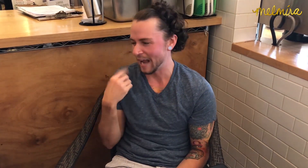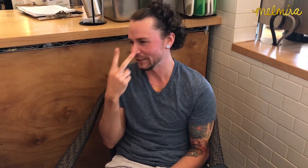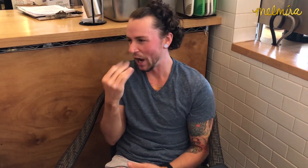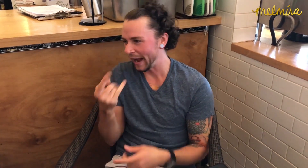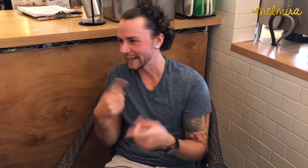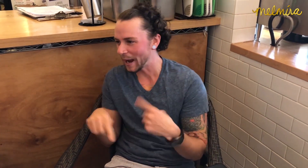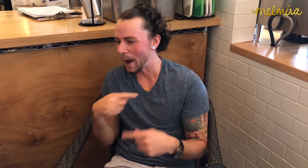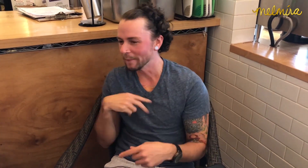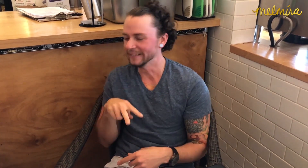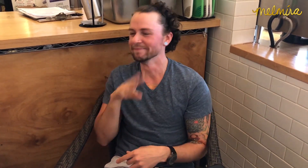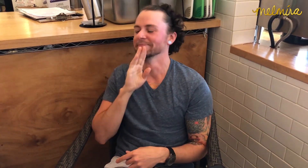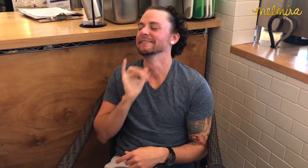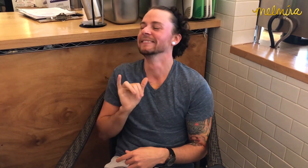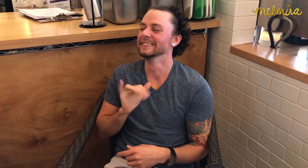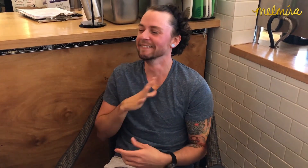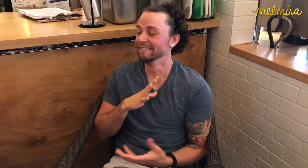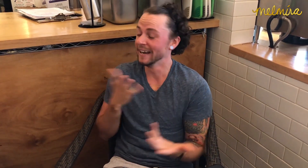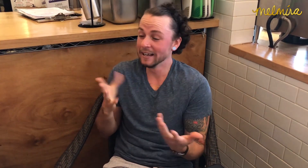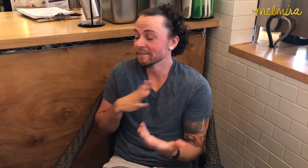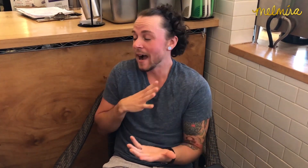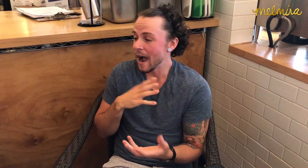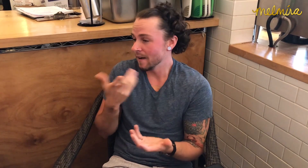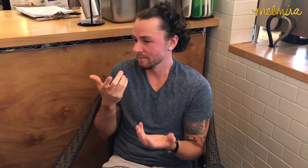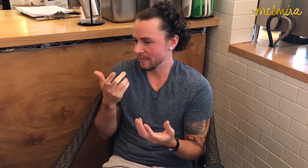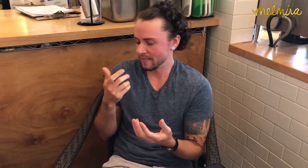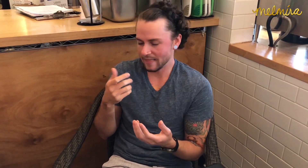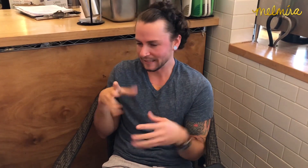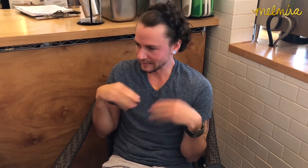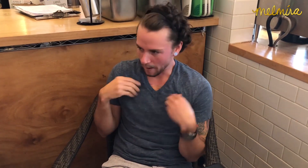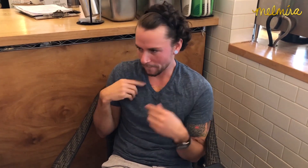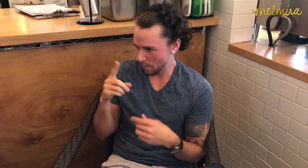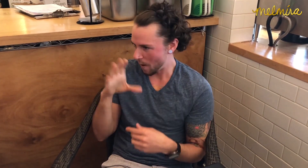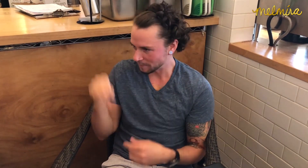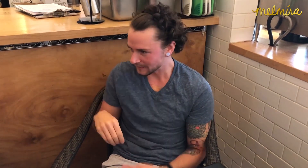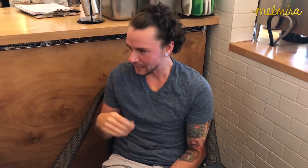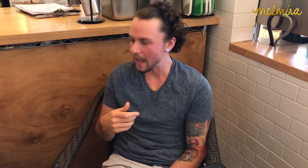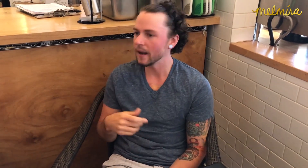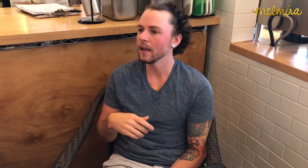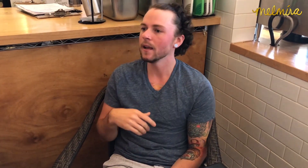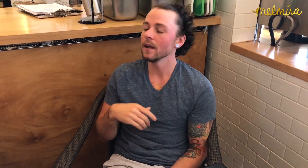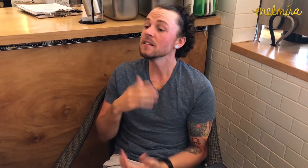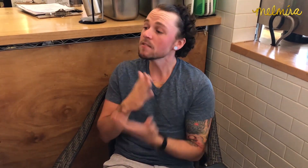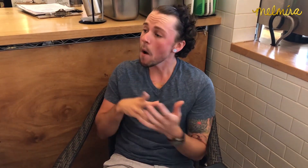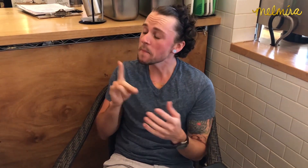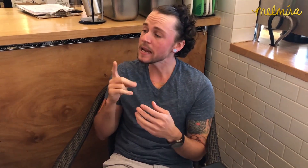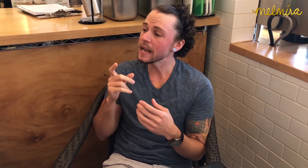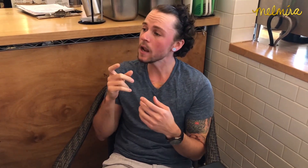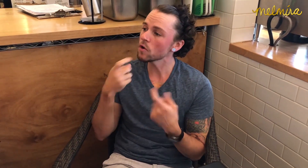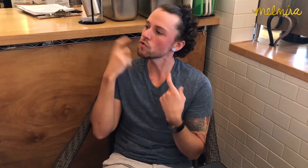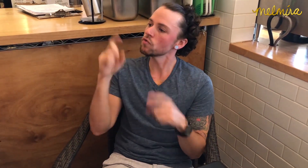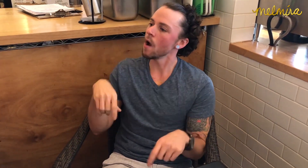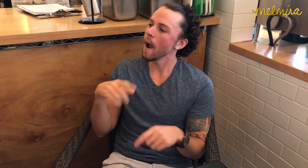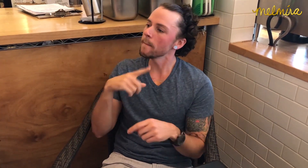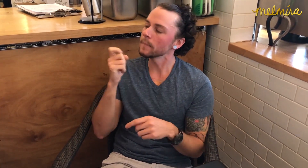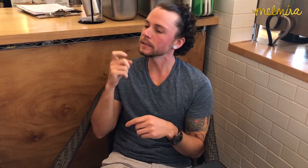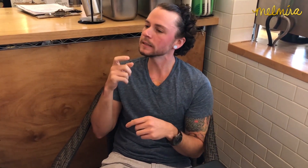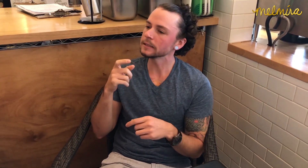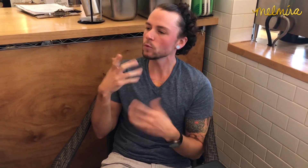they saw it coming. I was taken aback. They were fine with it and accepted me 100%. Some of them did cry because they didn't want